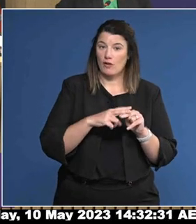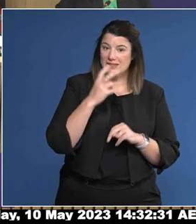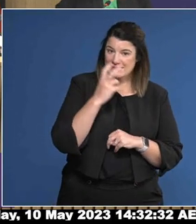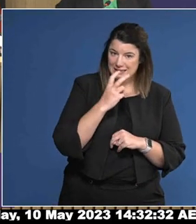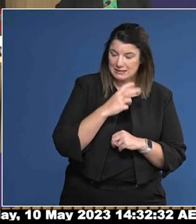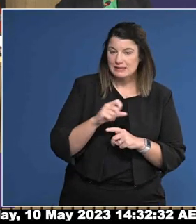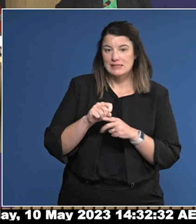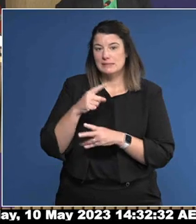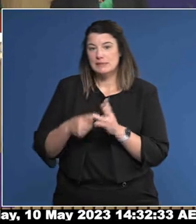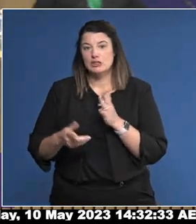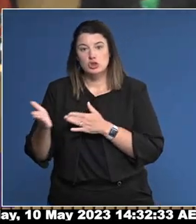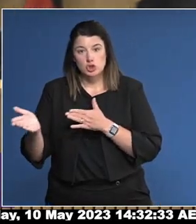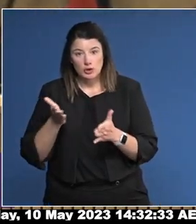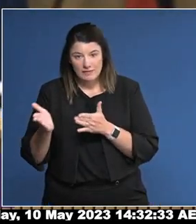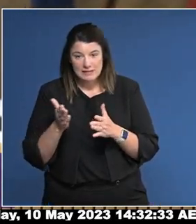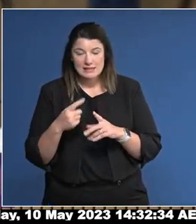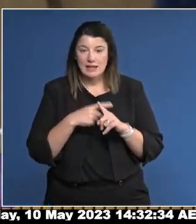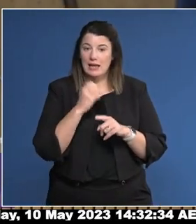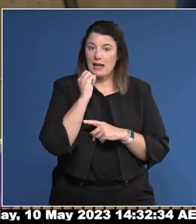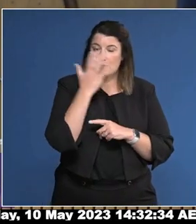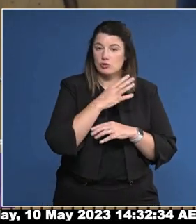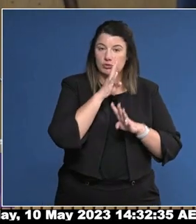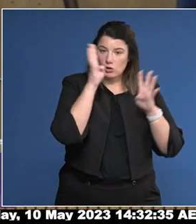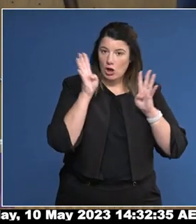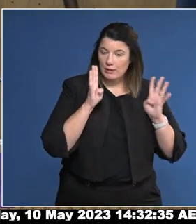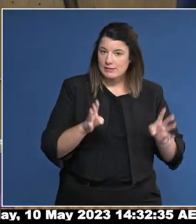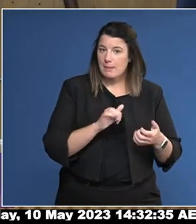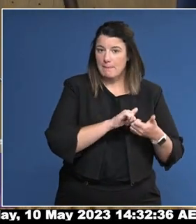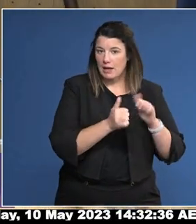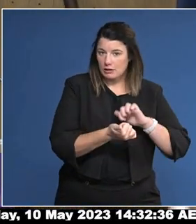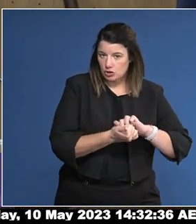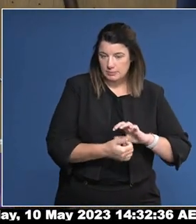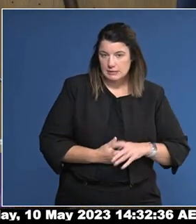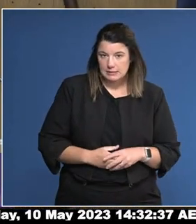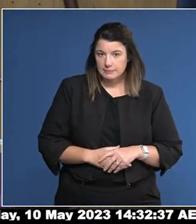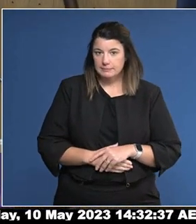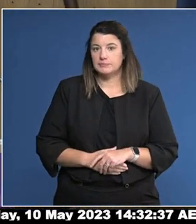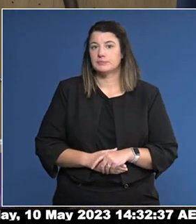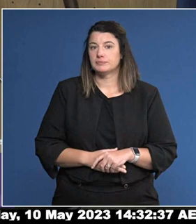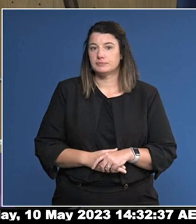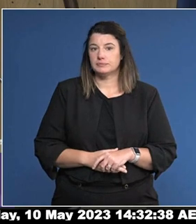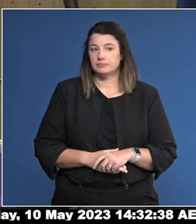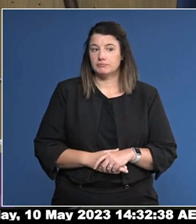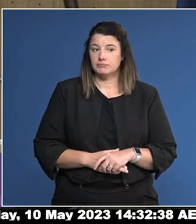Services and Aboriginal and Torres Strait Islander Partnerships. And Ms Bullen is taking an affirmation.